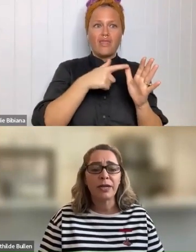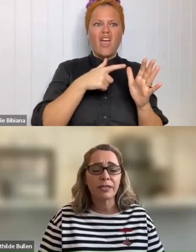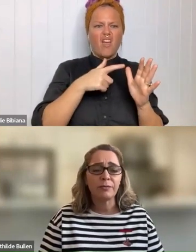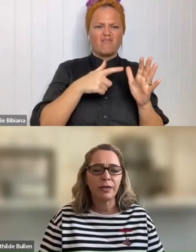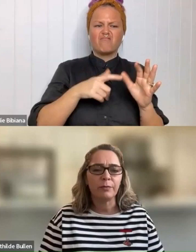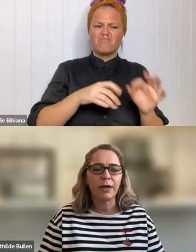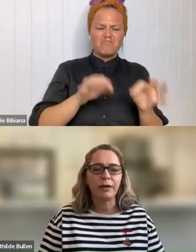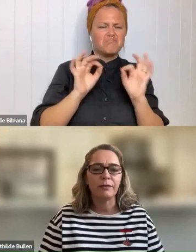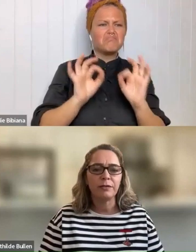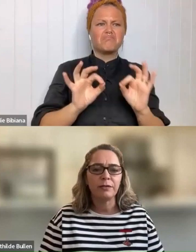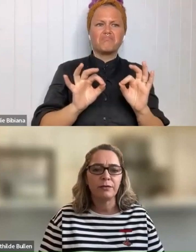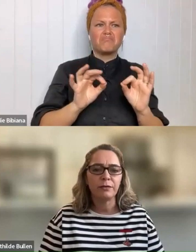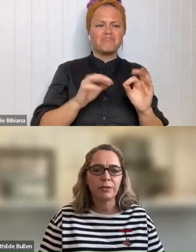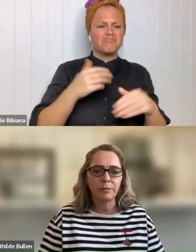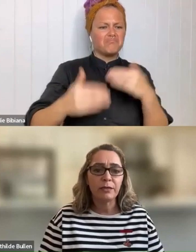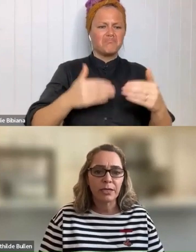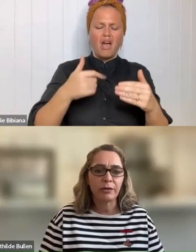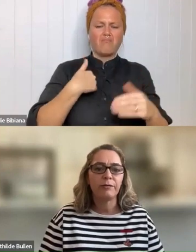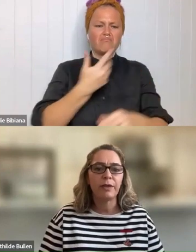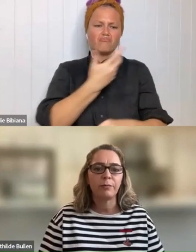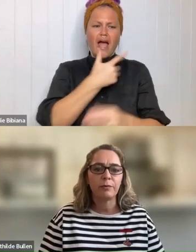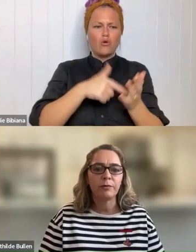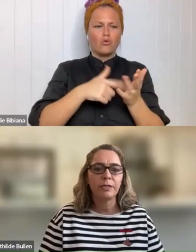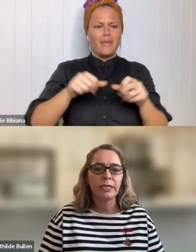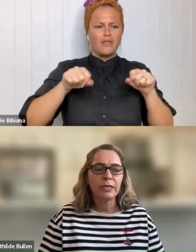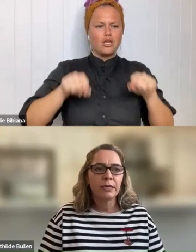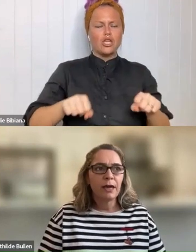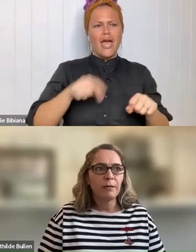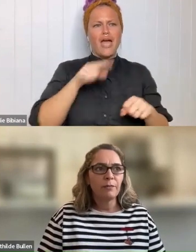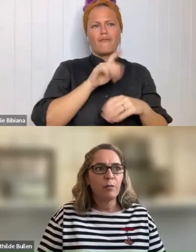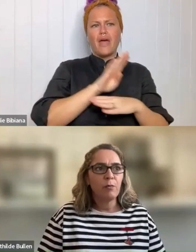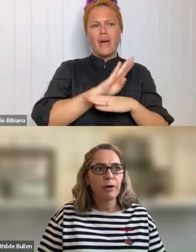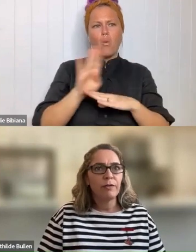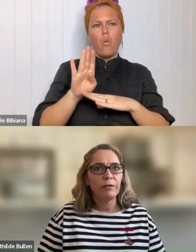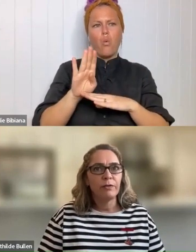actually really proud to be the chair of that board. One of the